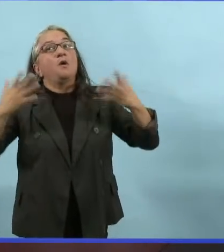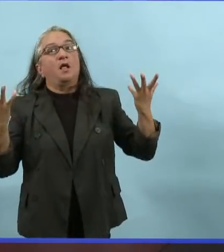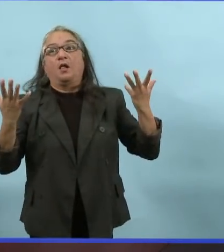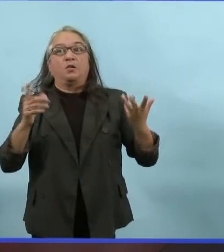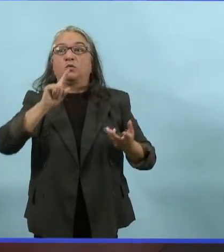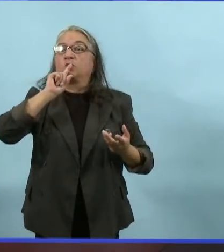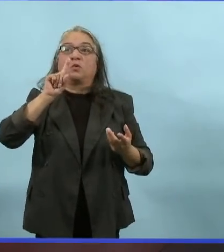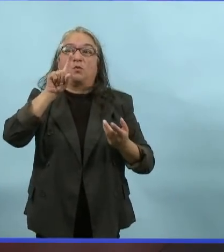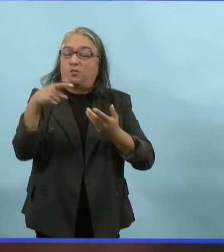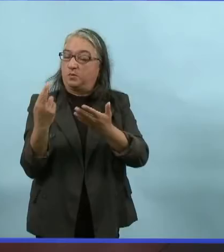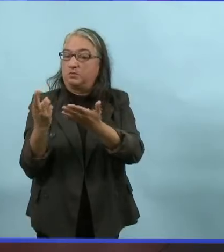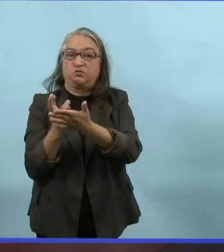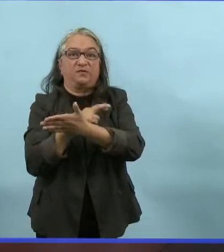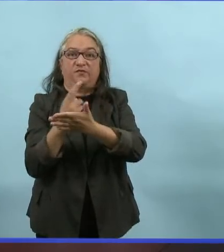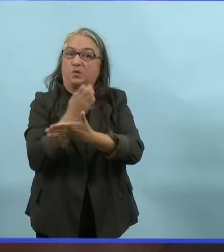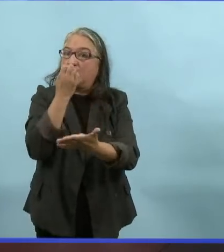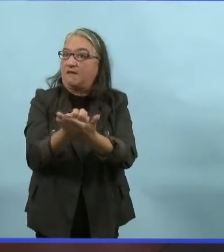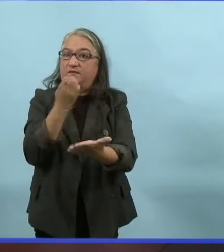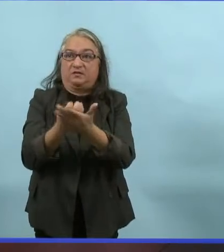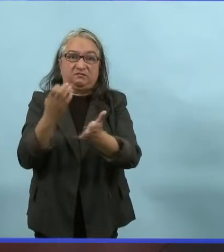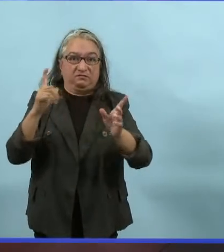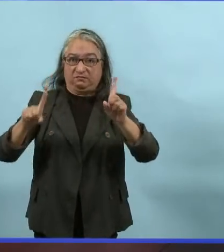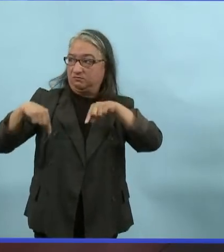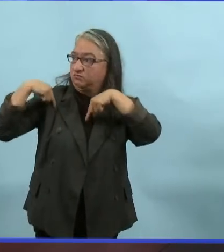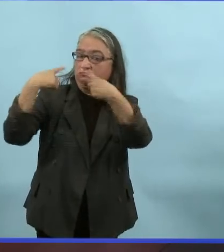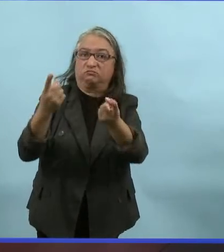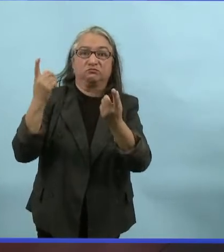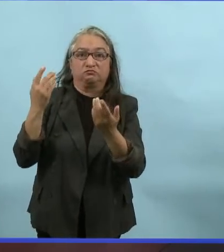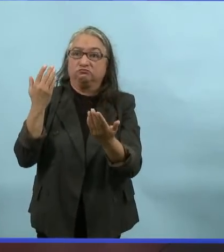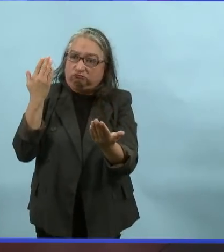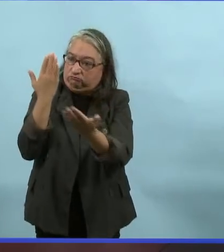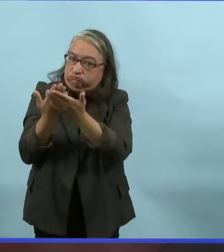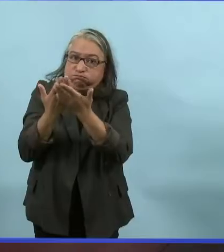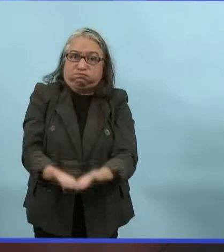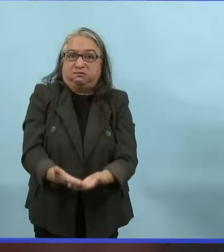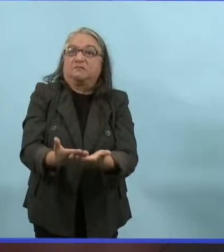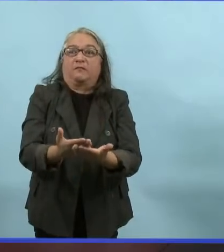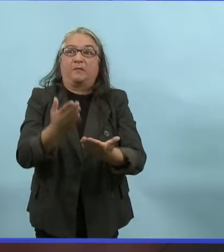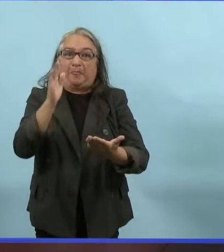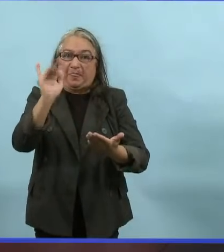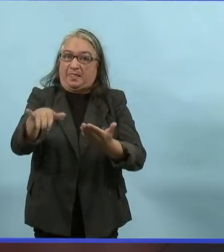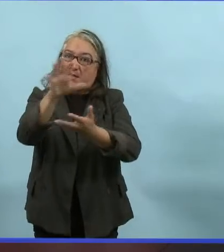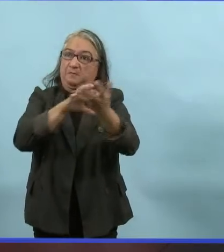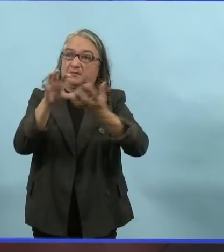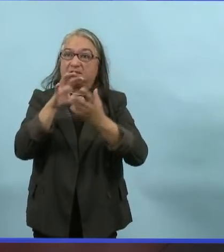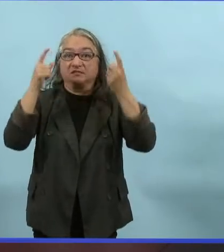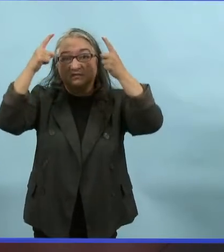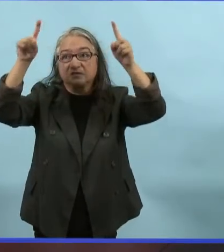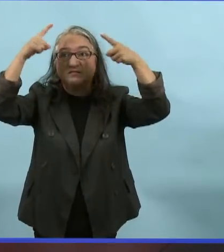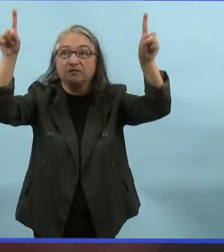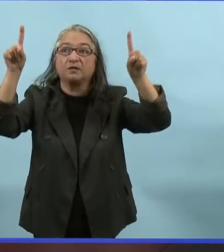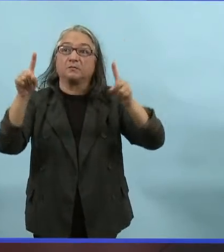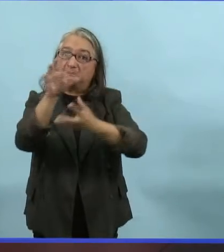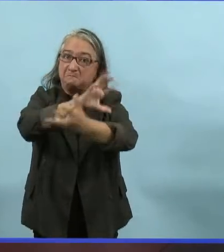we've seen to date is that there's a the efficacy of mixing doses is is the same and in some